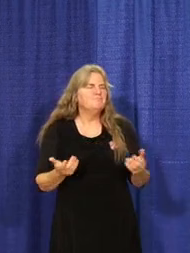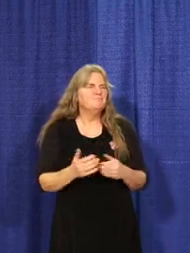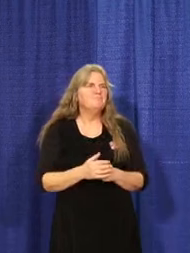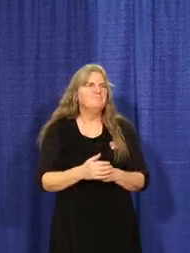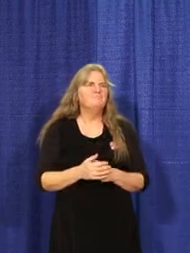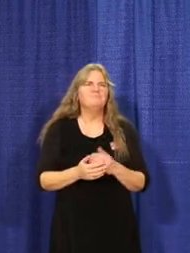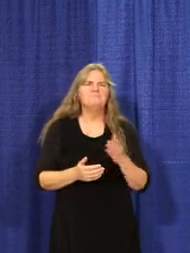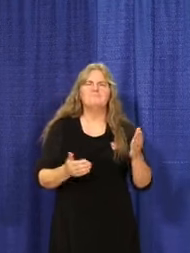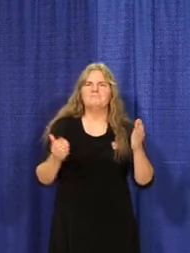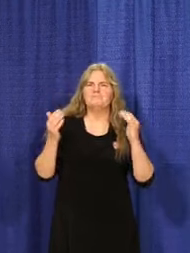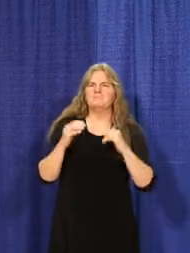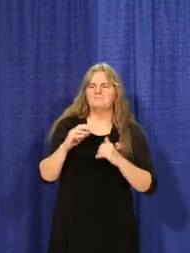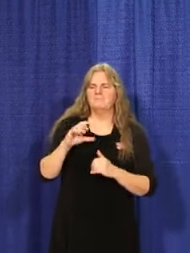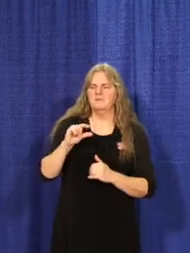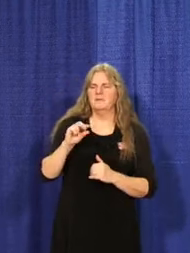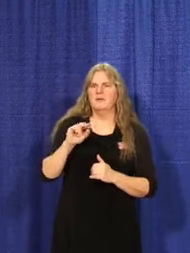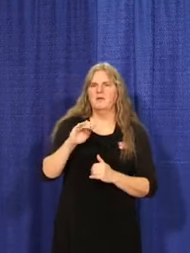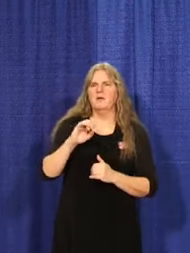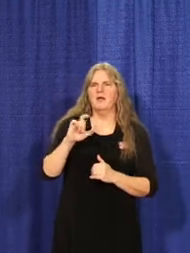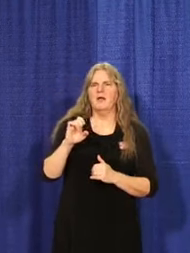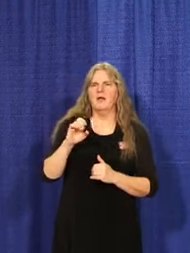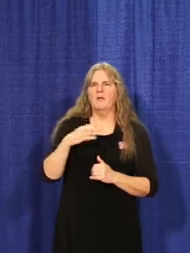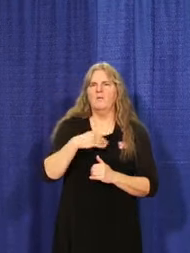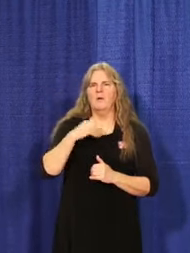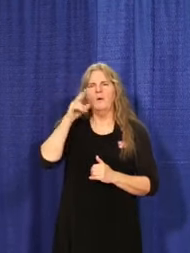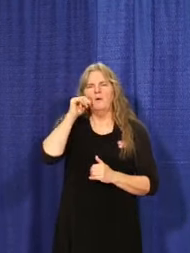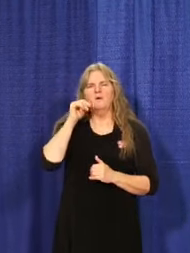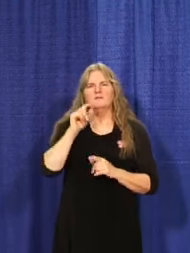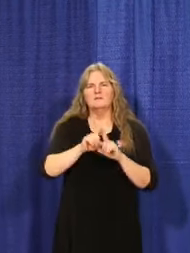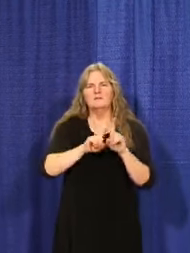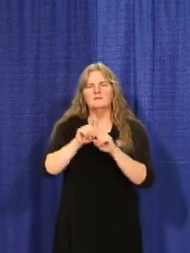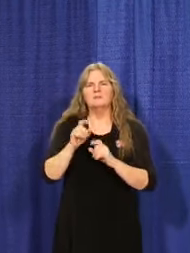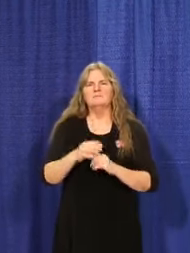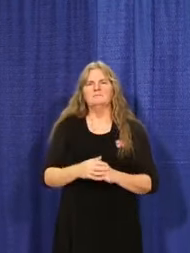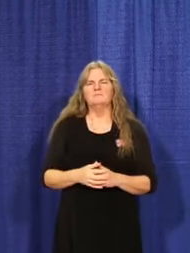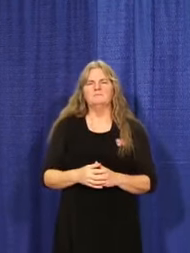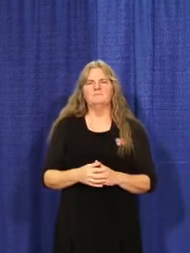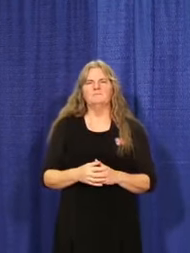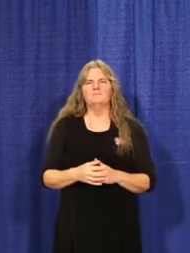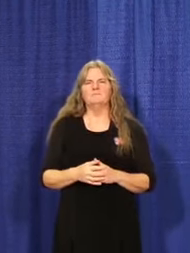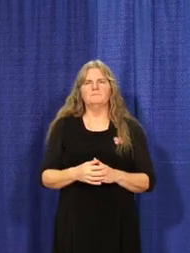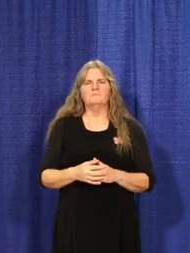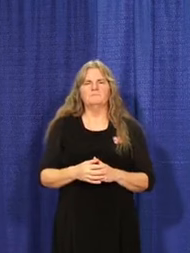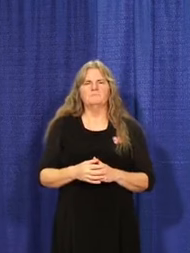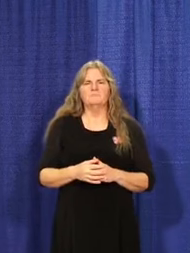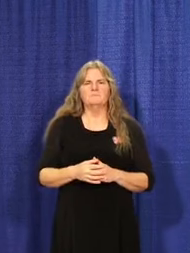Star.